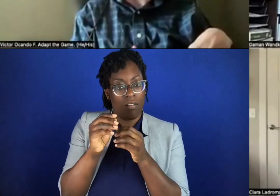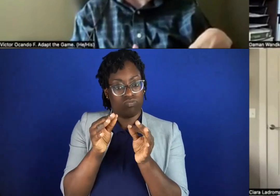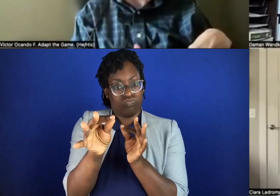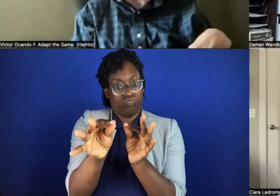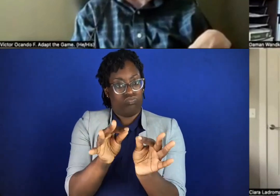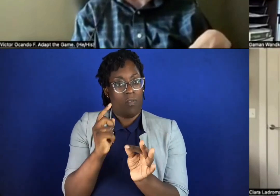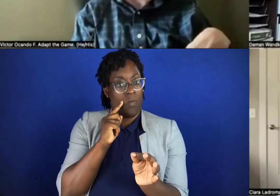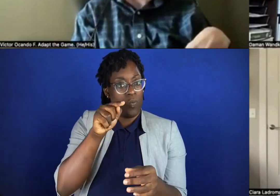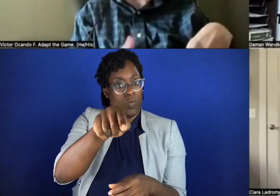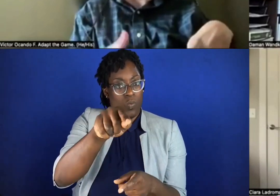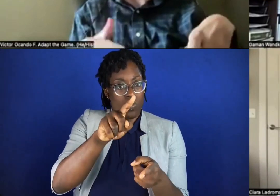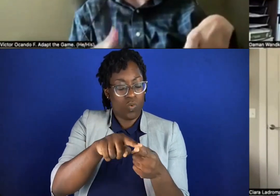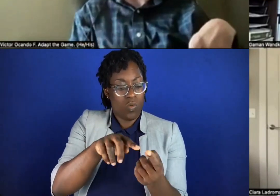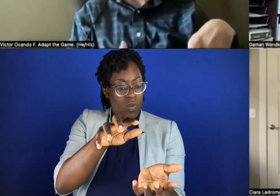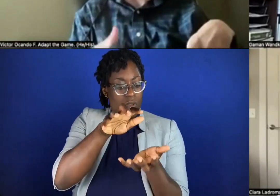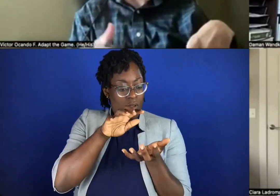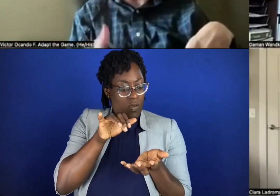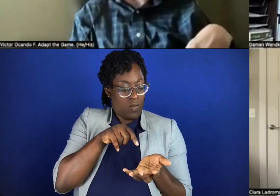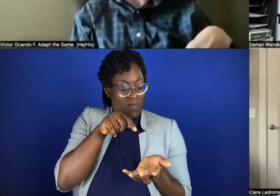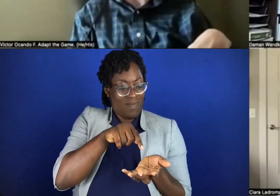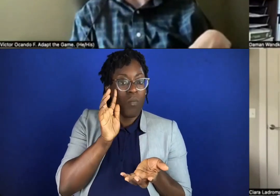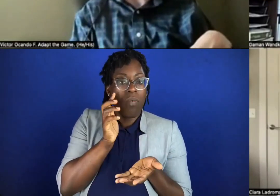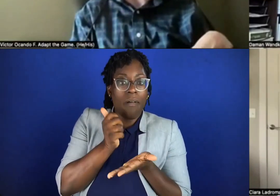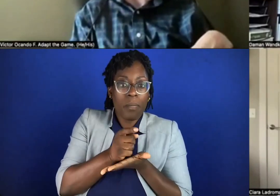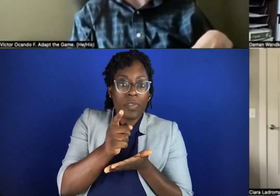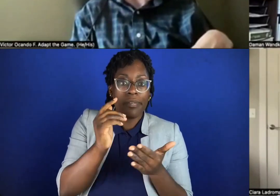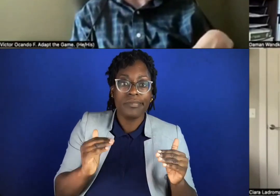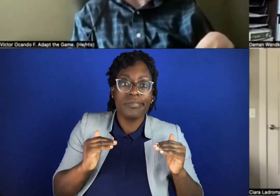your business to the next level.